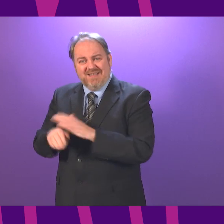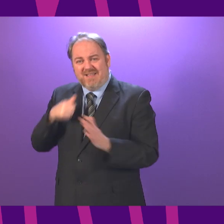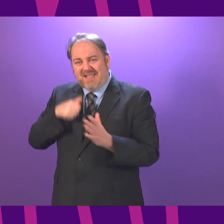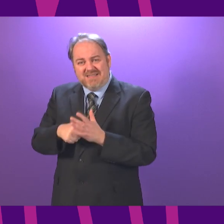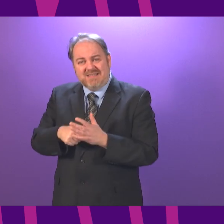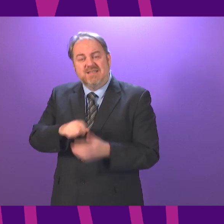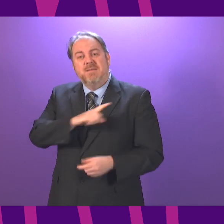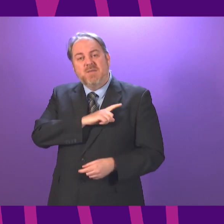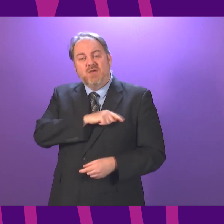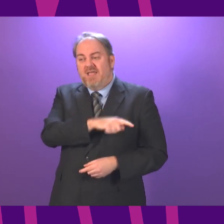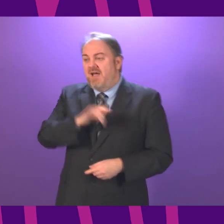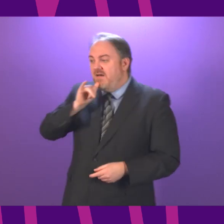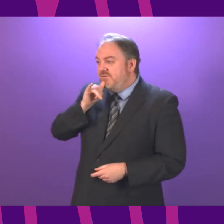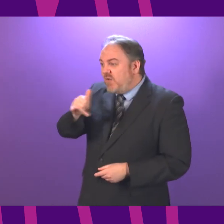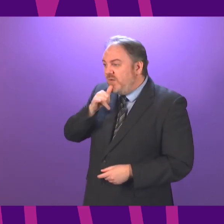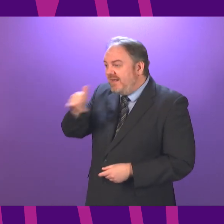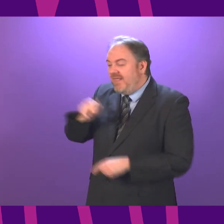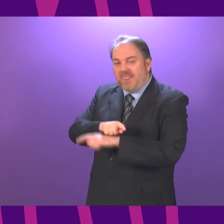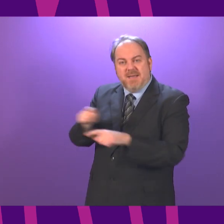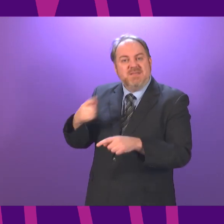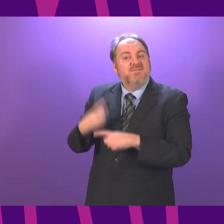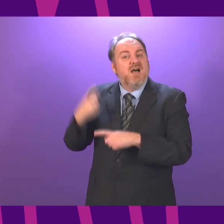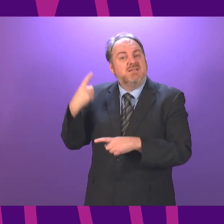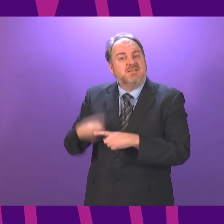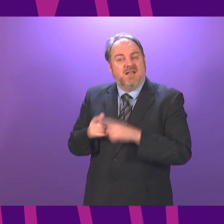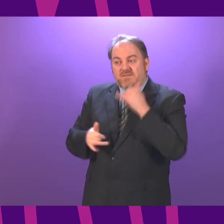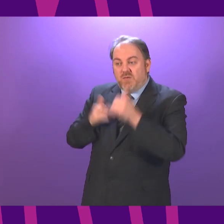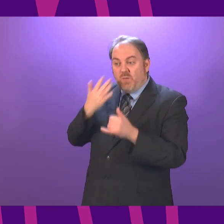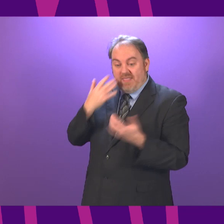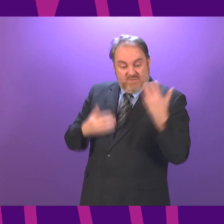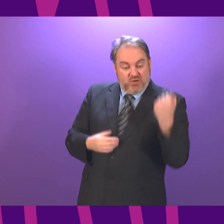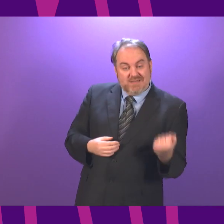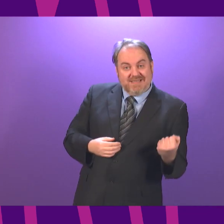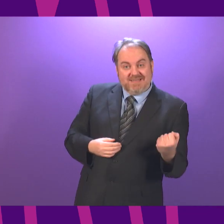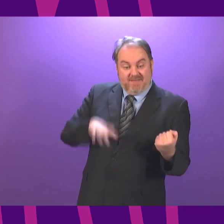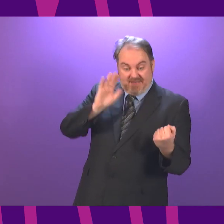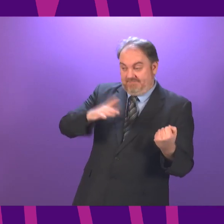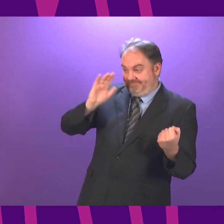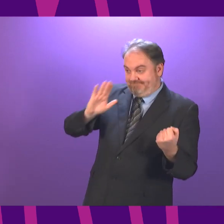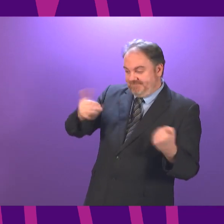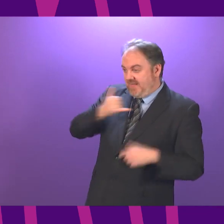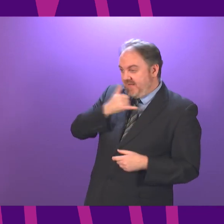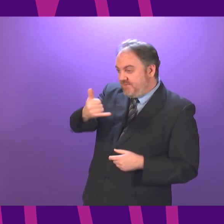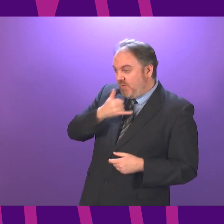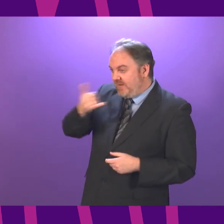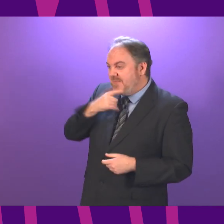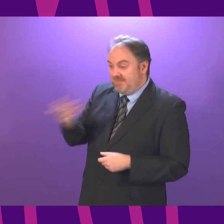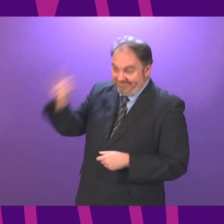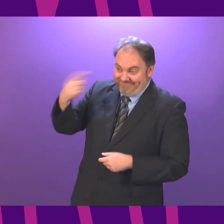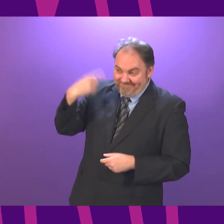are phoning them, because it is quicker. As soon as they have the supplies, they are phoning them to make the quickest appointment that they can.